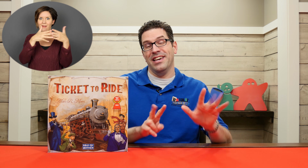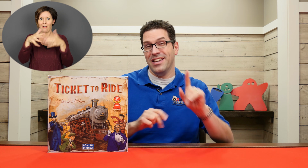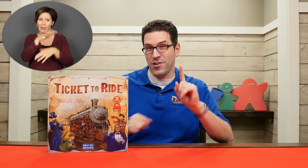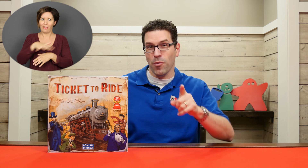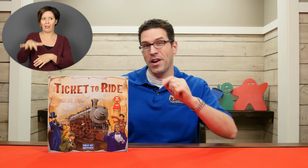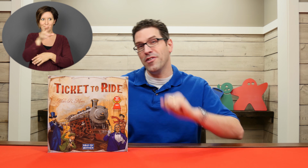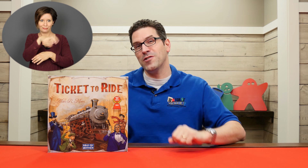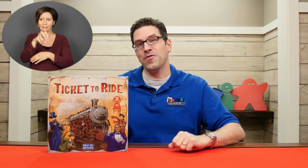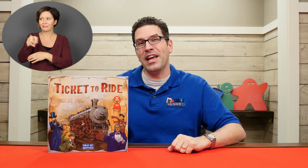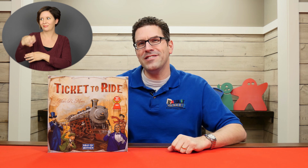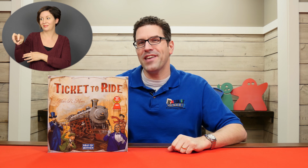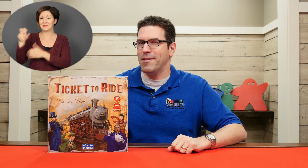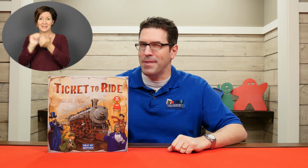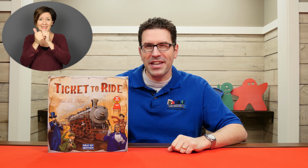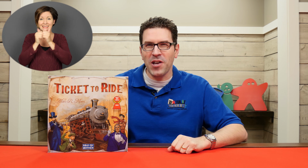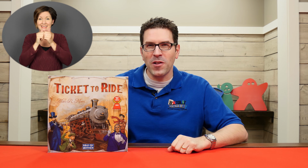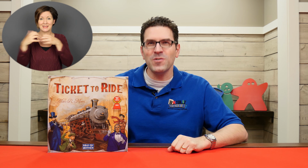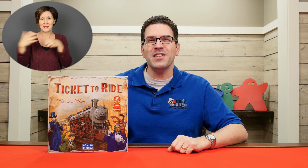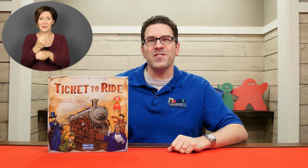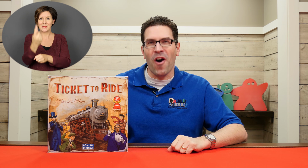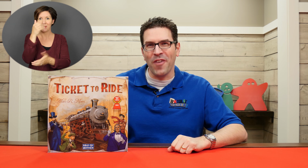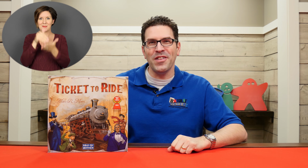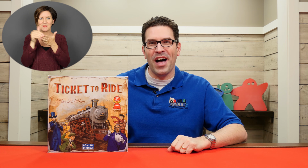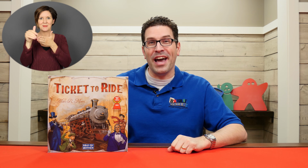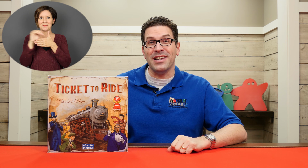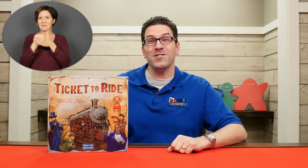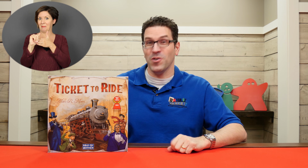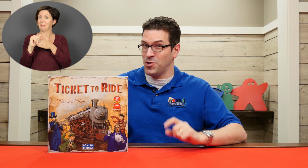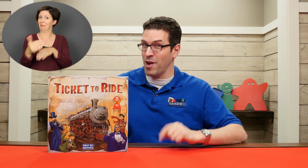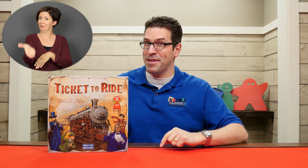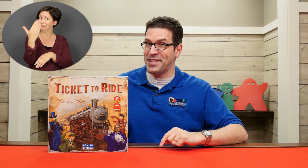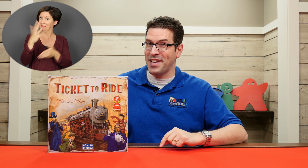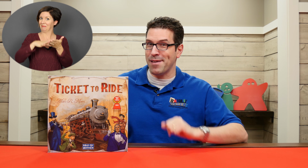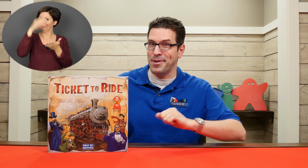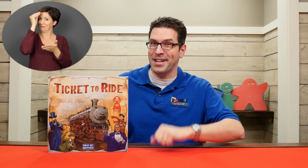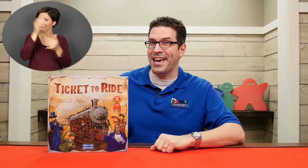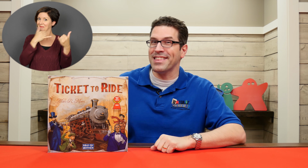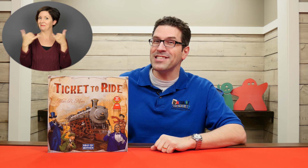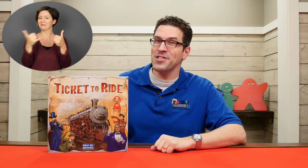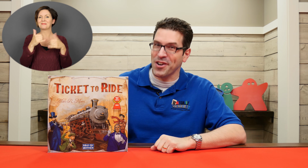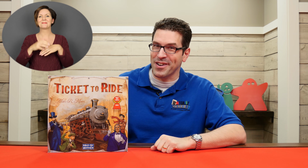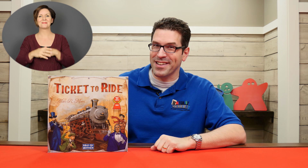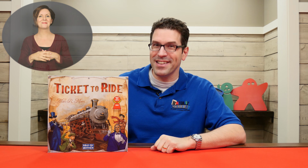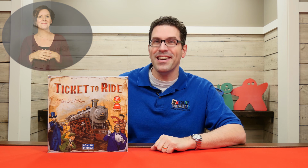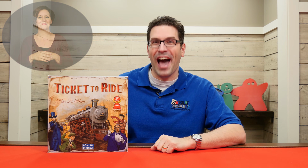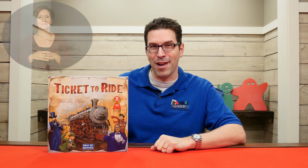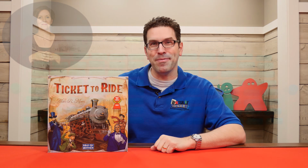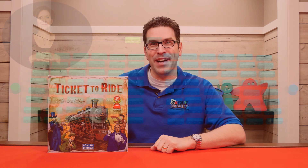You're one of those friends and a million dollars is on the line, so join me at the table and let's learn how to play.